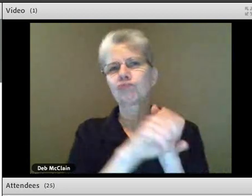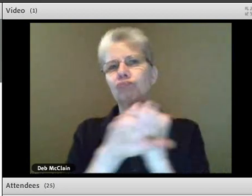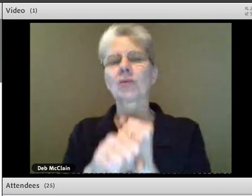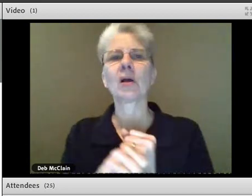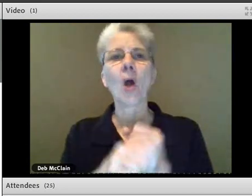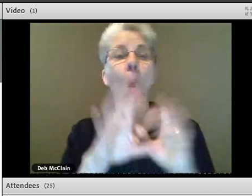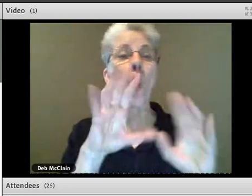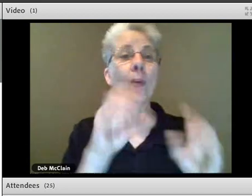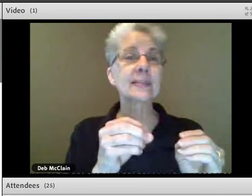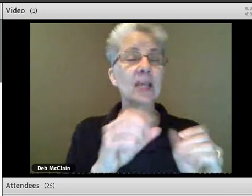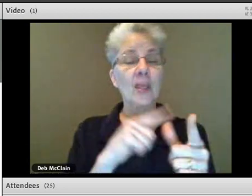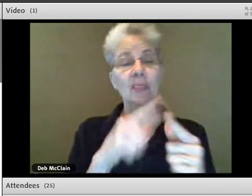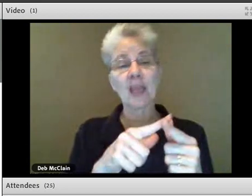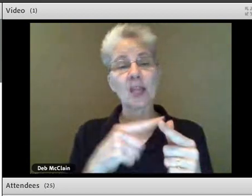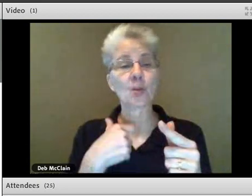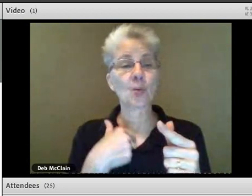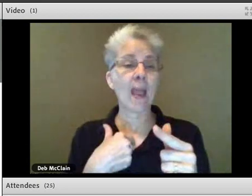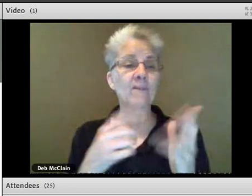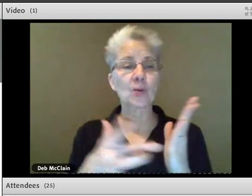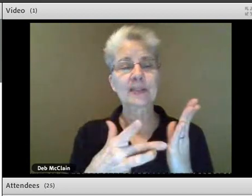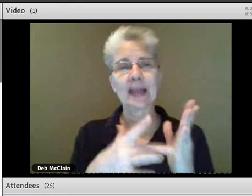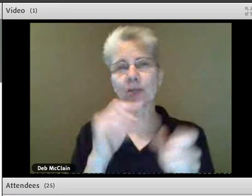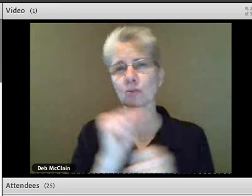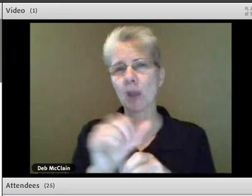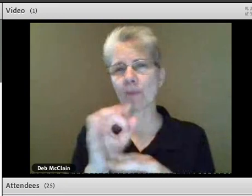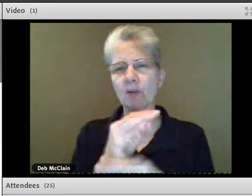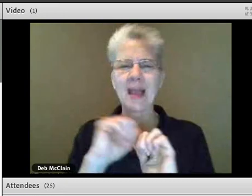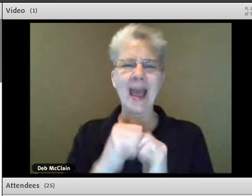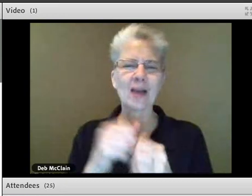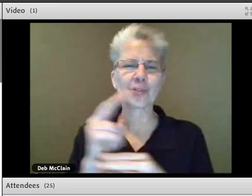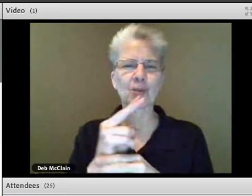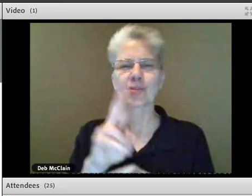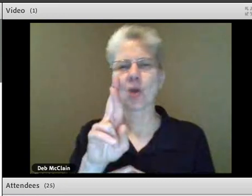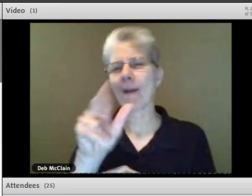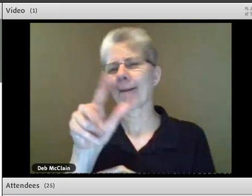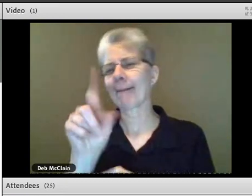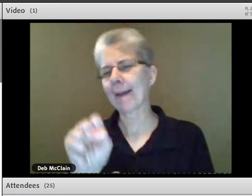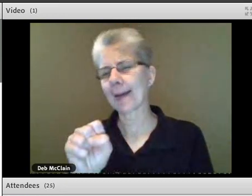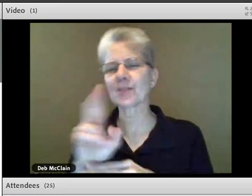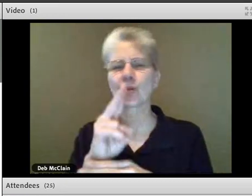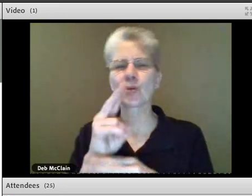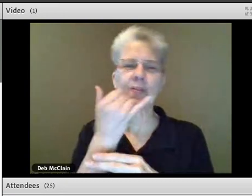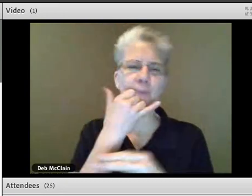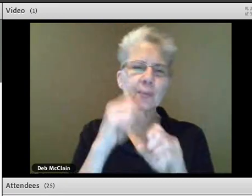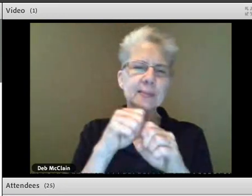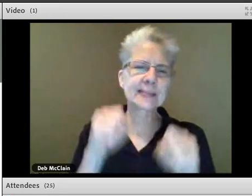And then you have your technical job function, so how to use the ILS, how to use the phone system, and then process-based training,